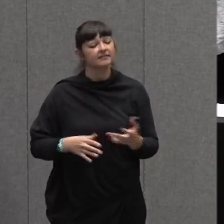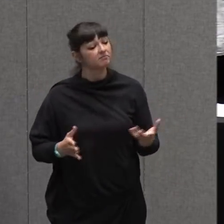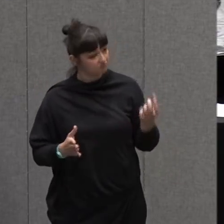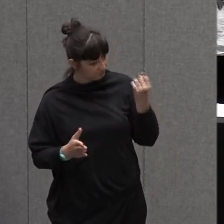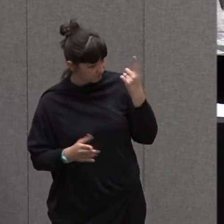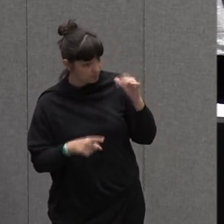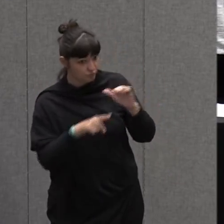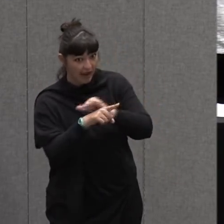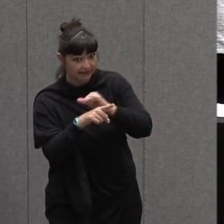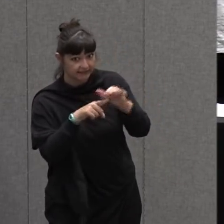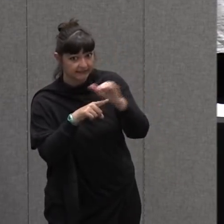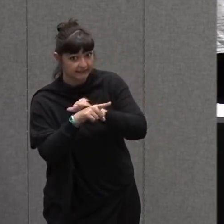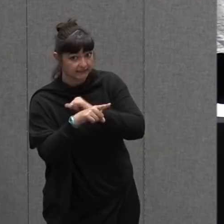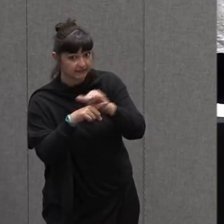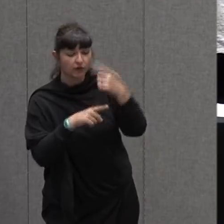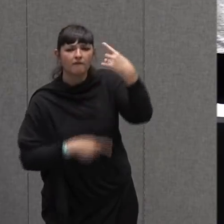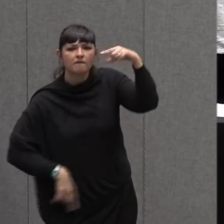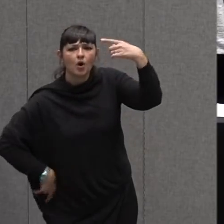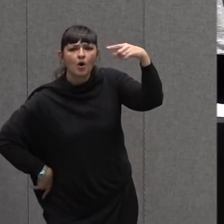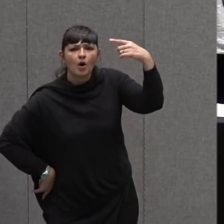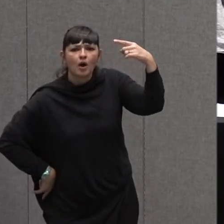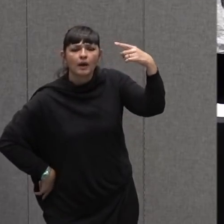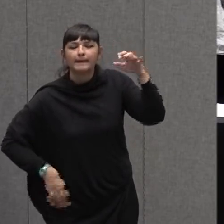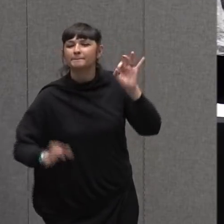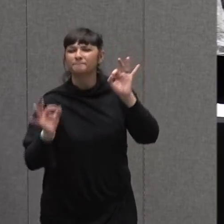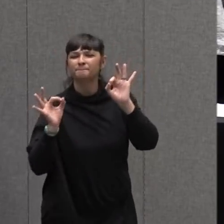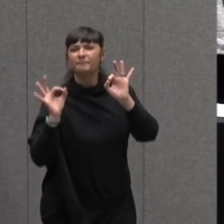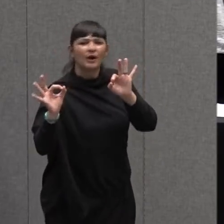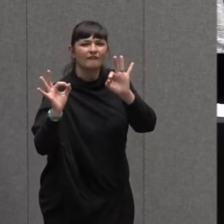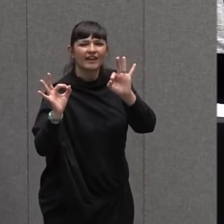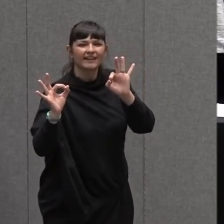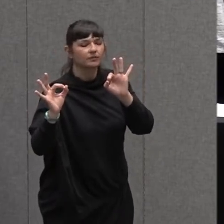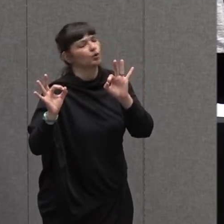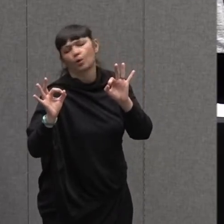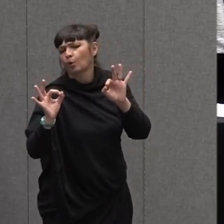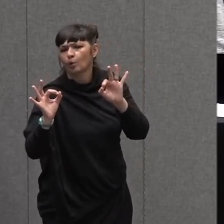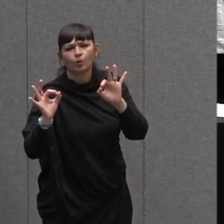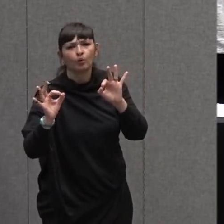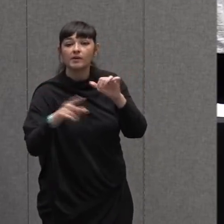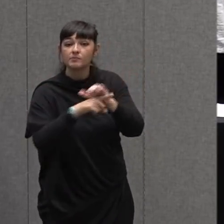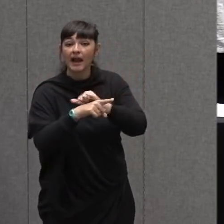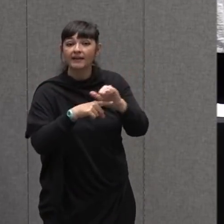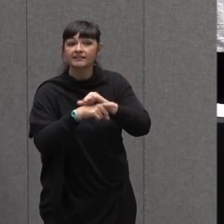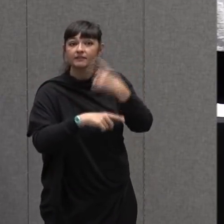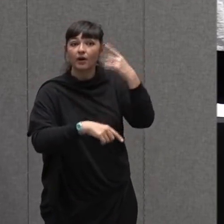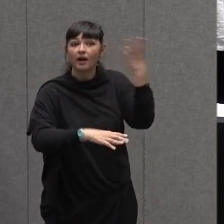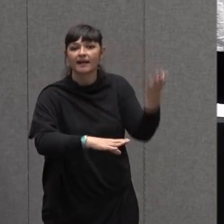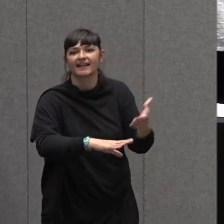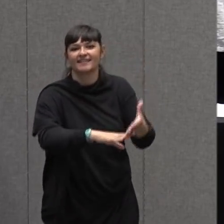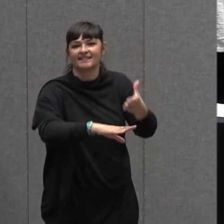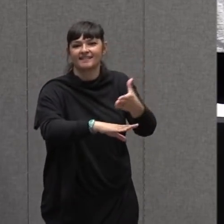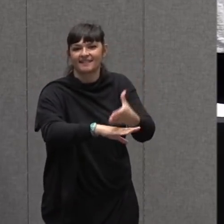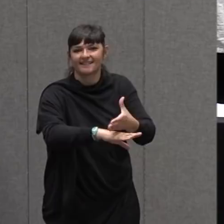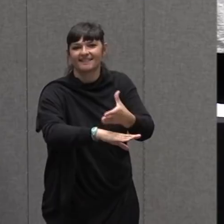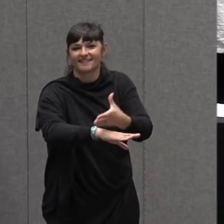Practice is about making Progress. - Progress. Yeah, and don't forget you can do these same activities at home.